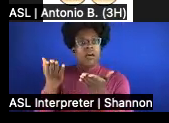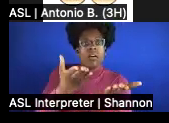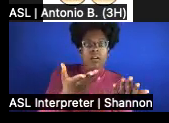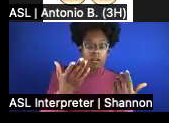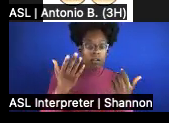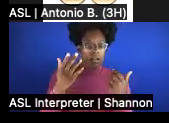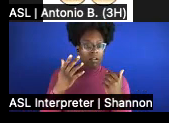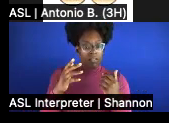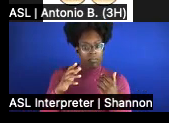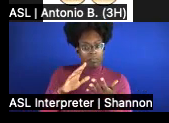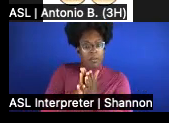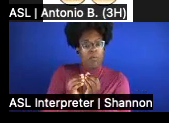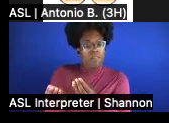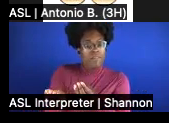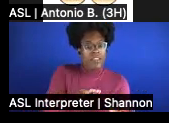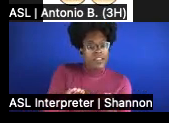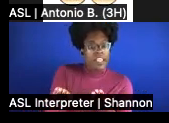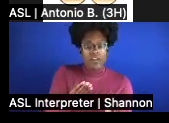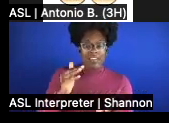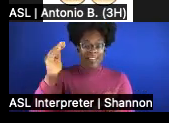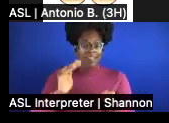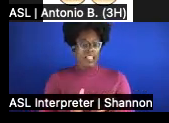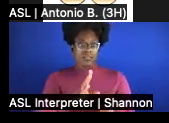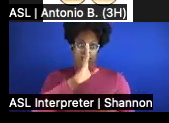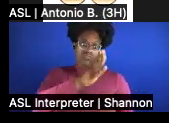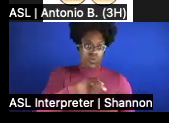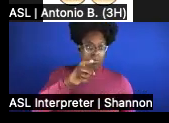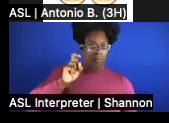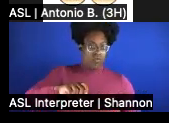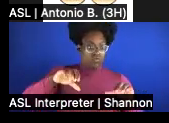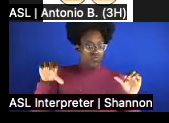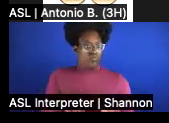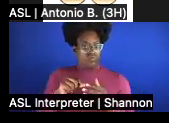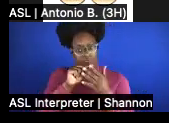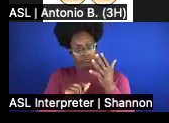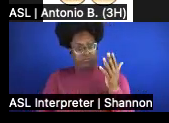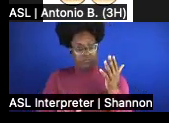important, I think, for two reasons. 1) These subtle, facilitative strategies were successful,